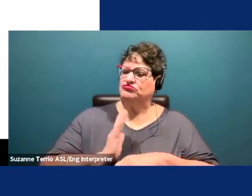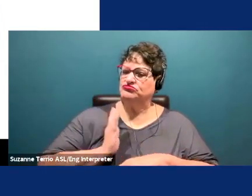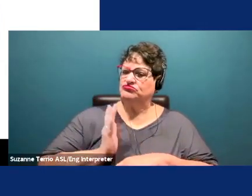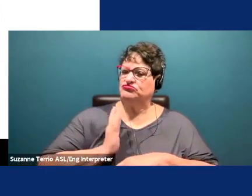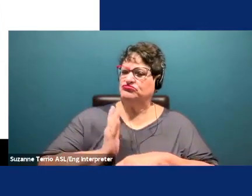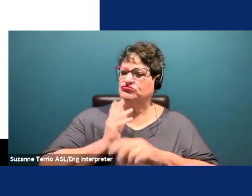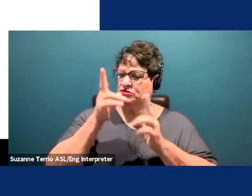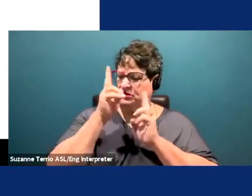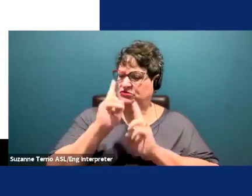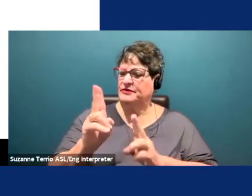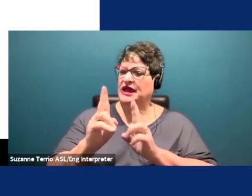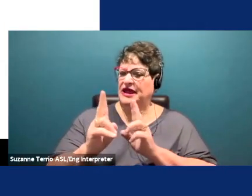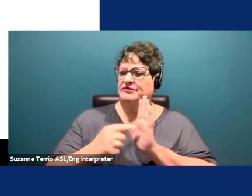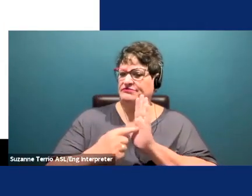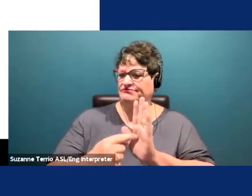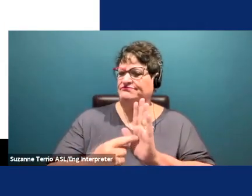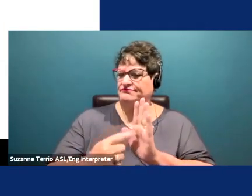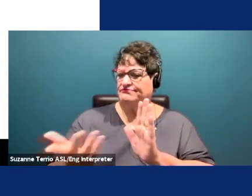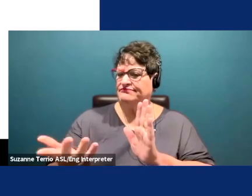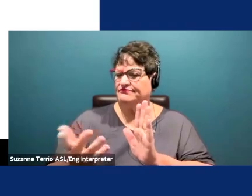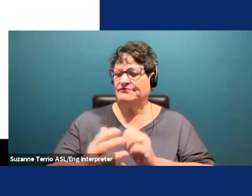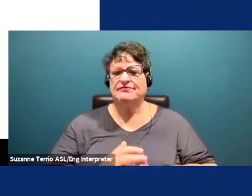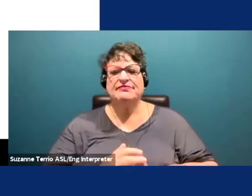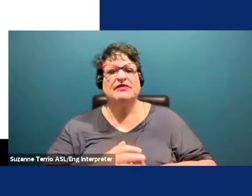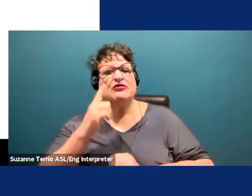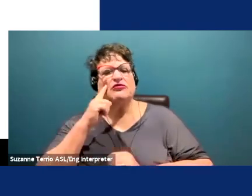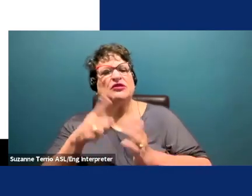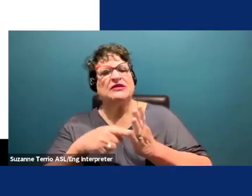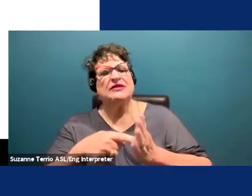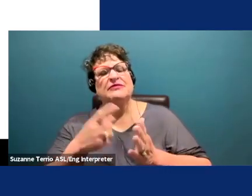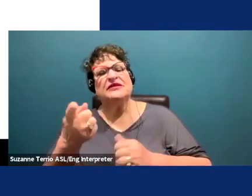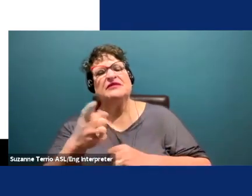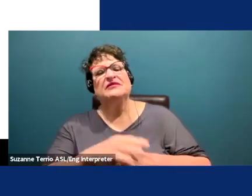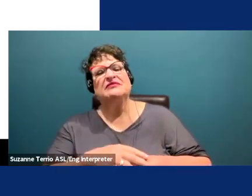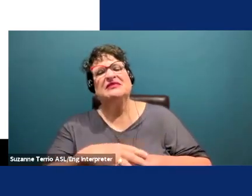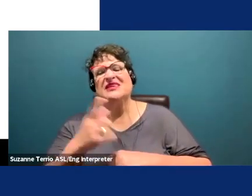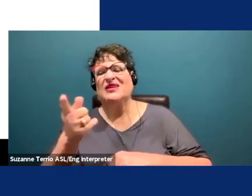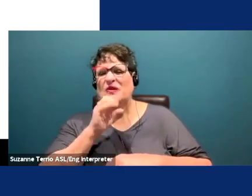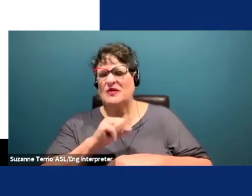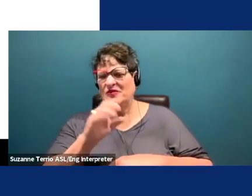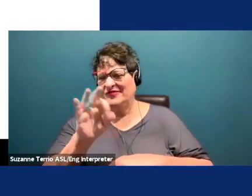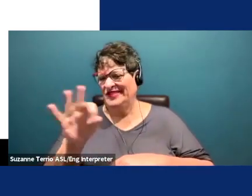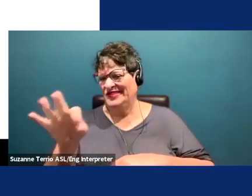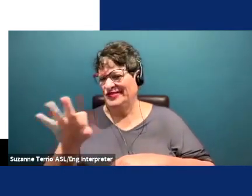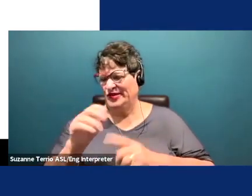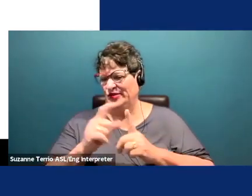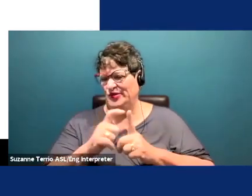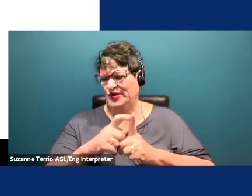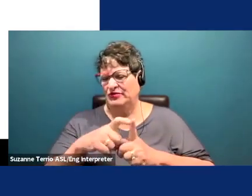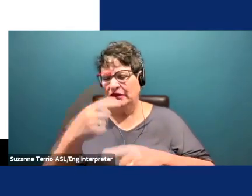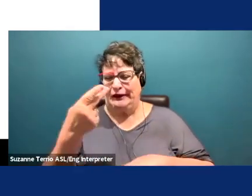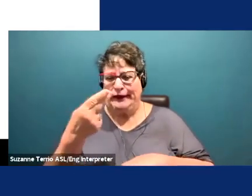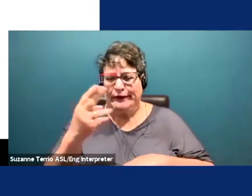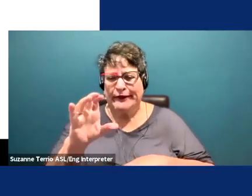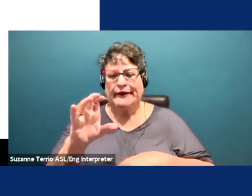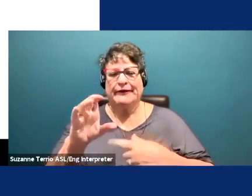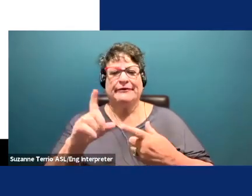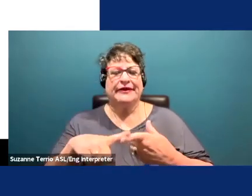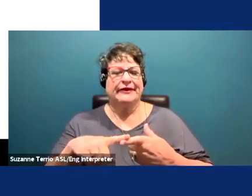So, for example, some outdated words to avoid are handicap, handicapped, retarded or slow.